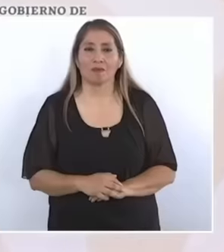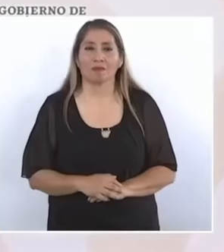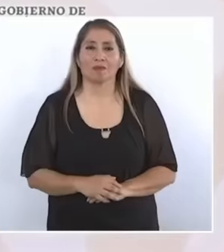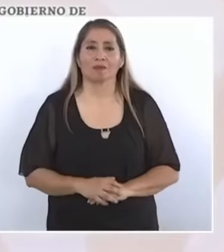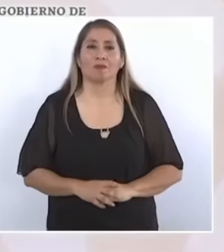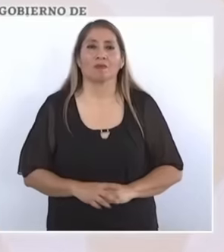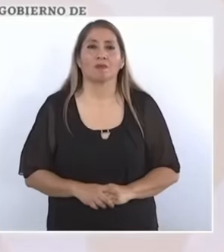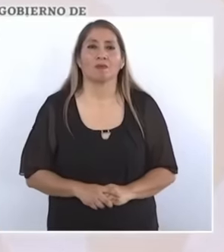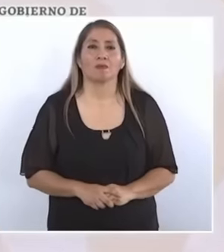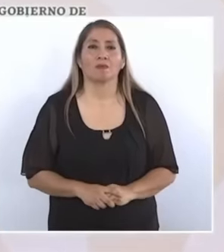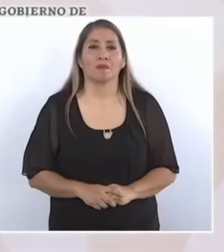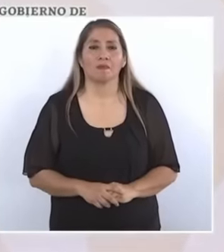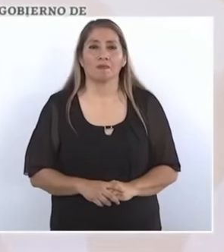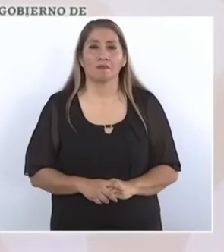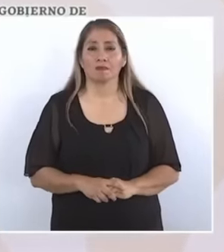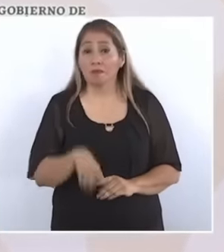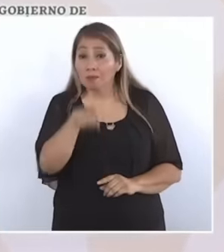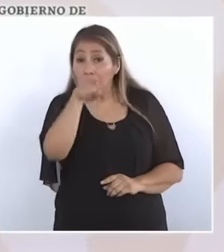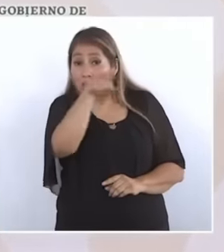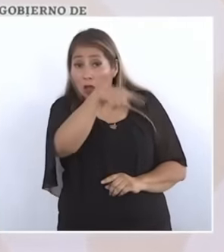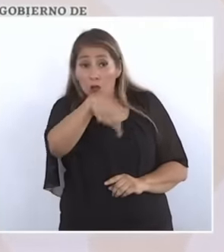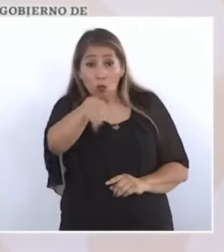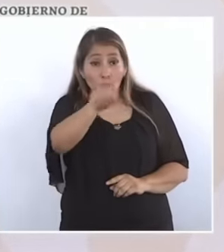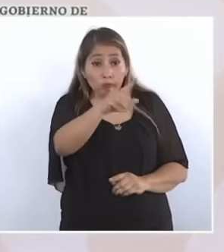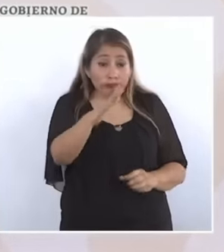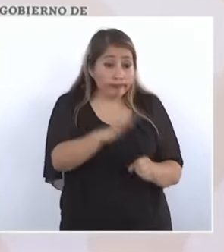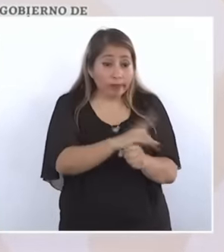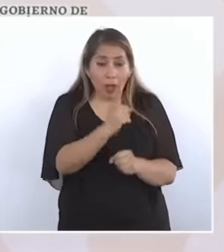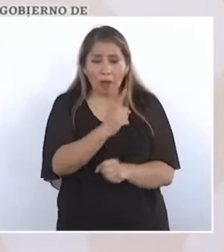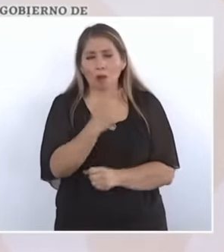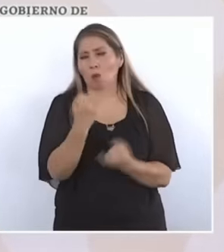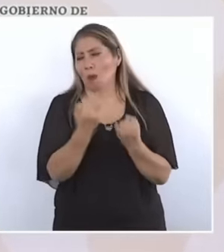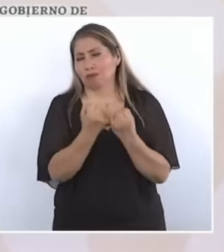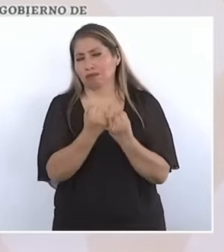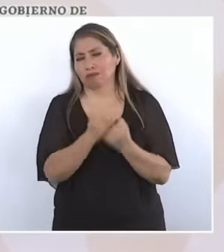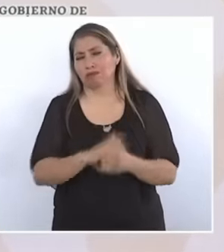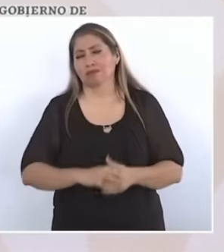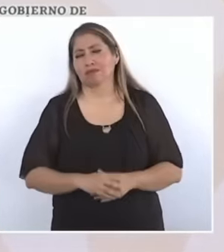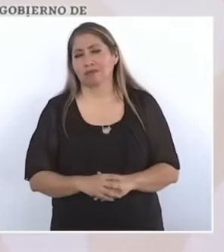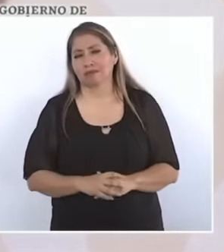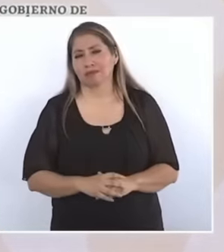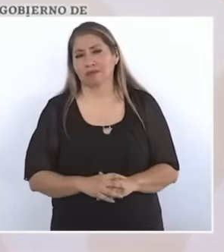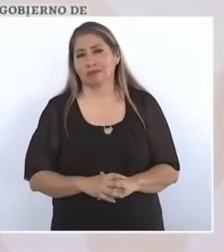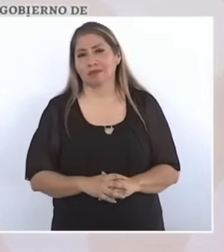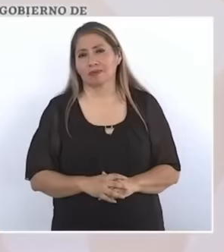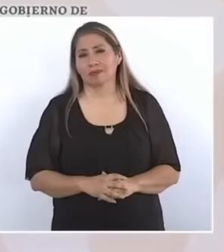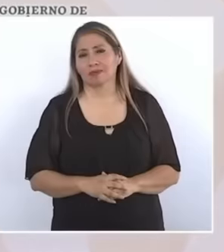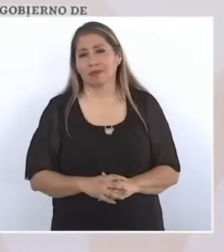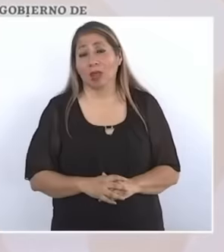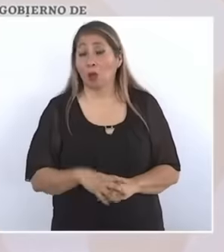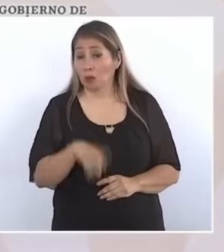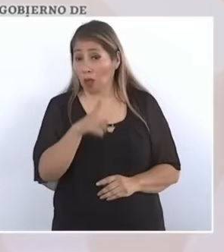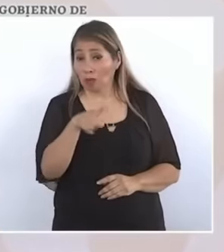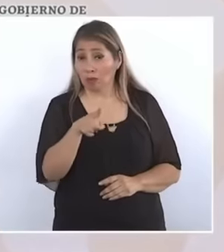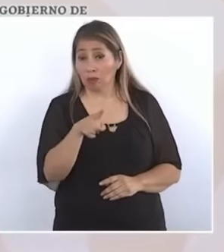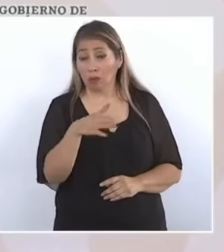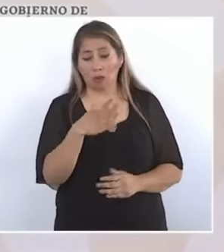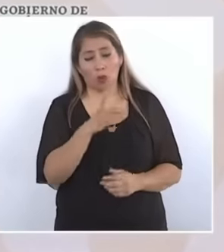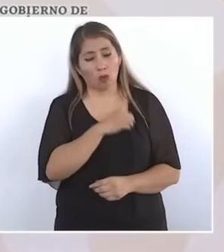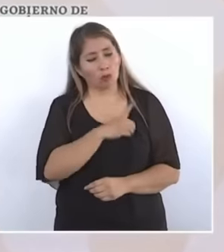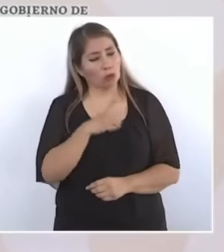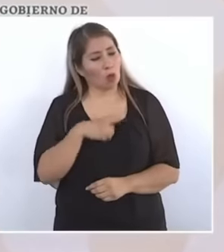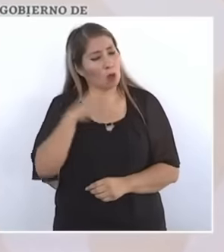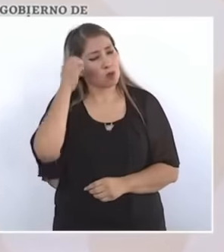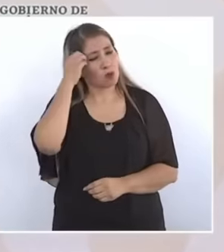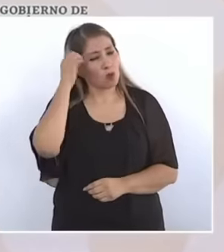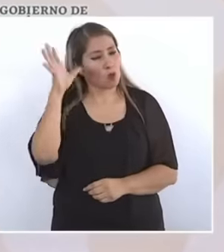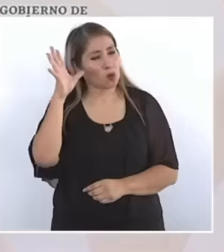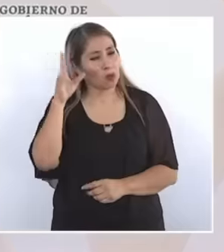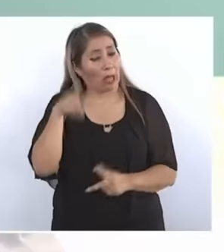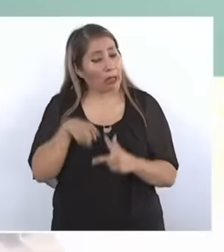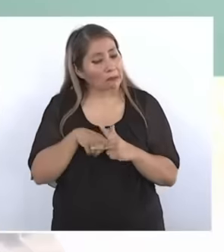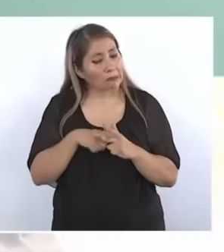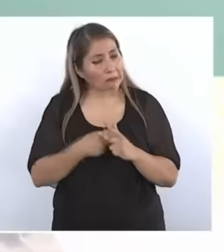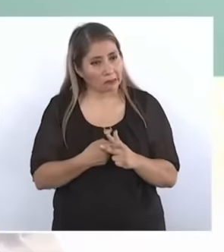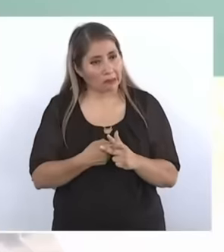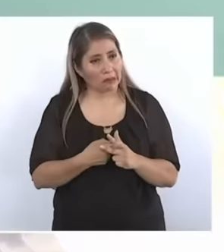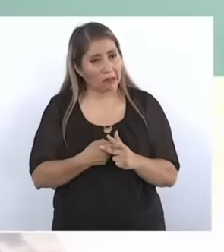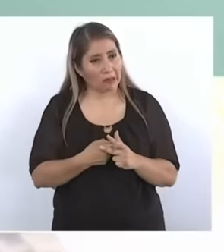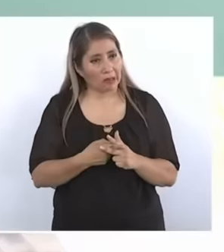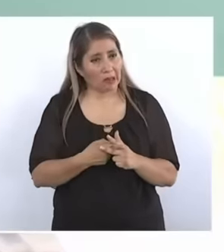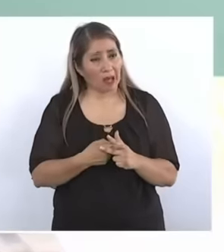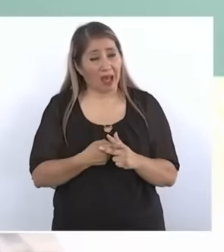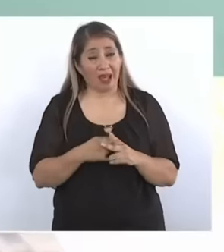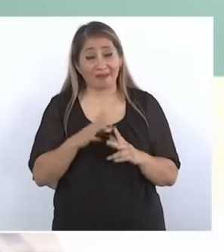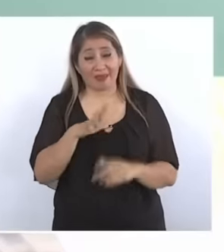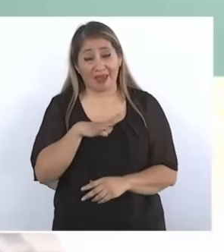is because of you but also not to forget it remember that at the beginning there were